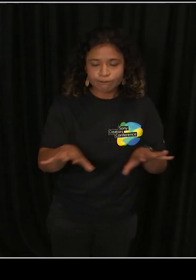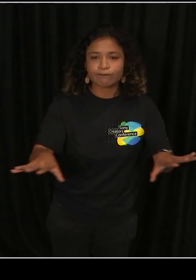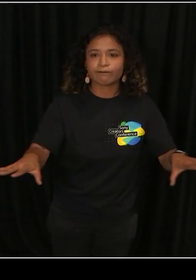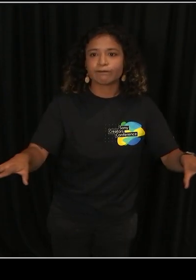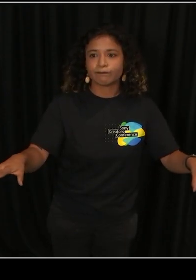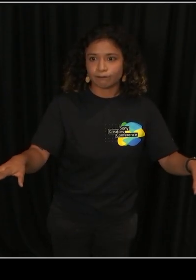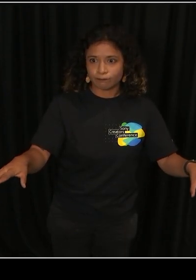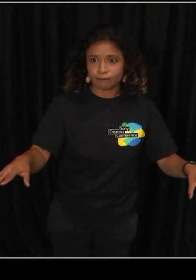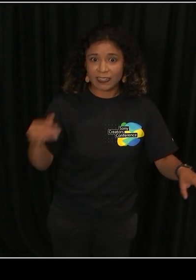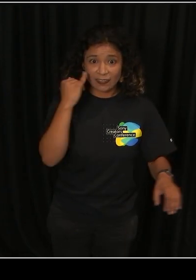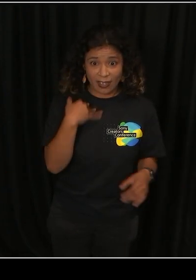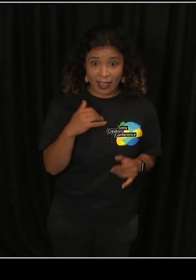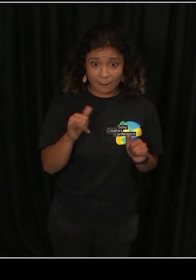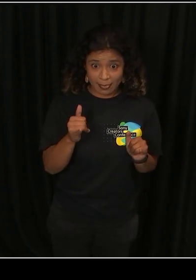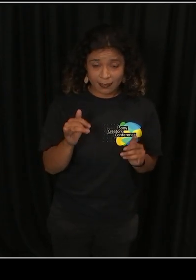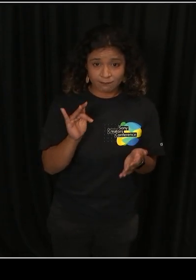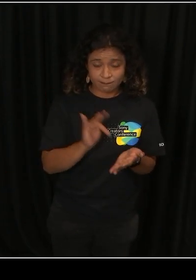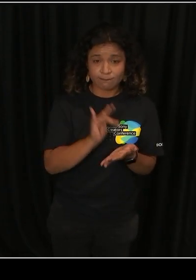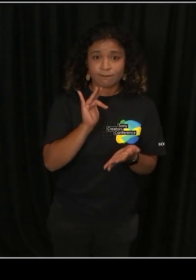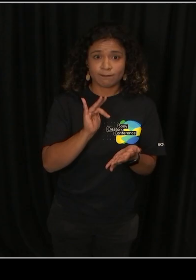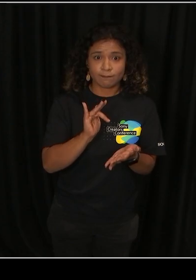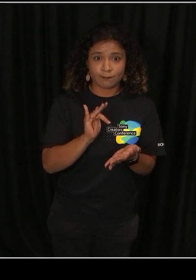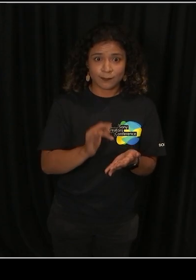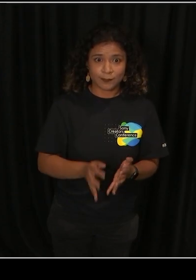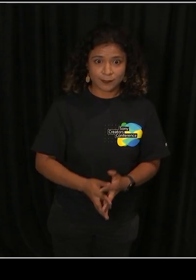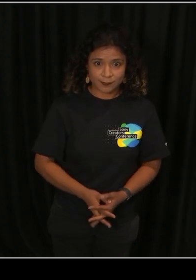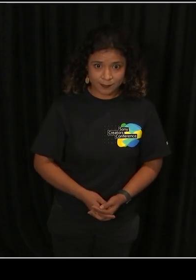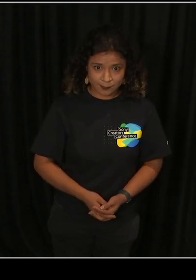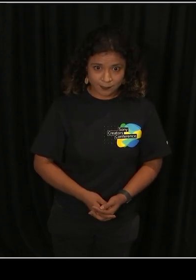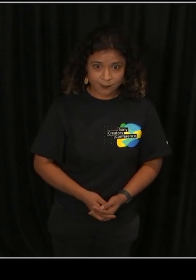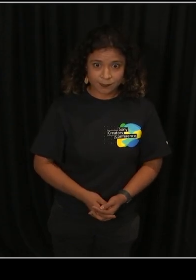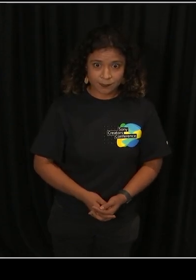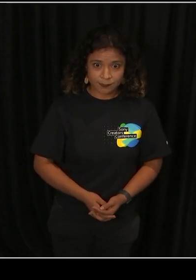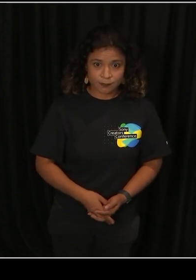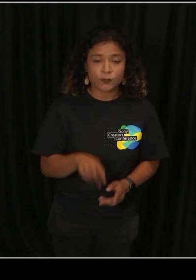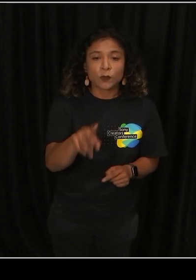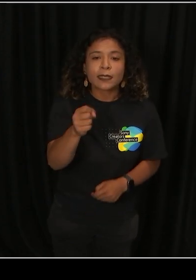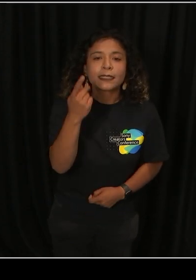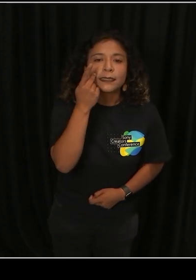So if I play this. Yes. You can see that even though in the back